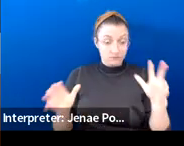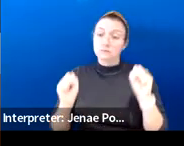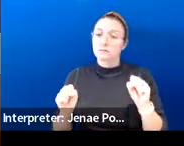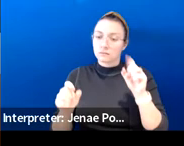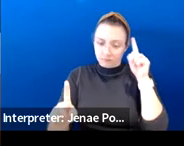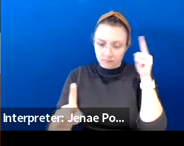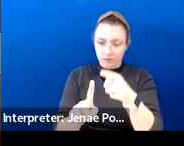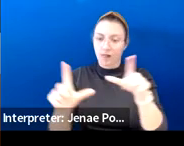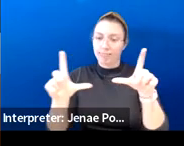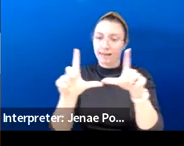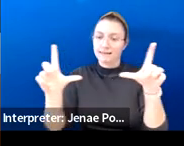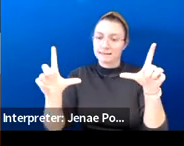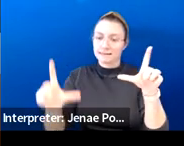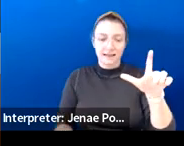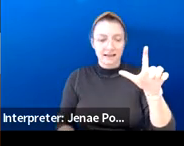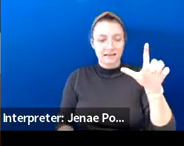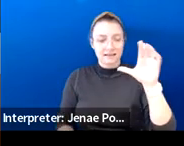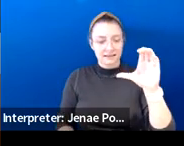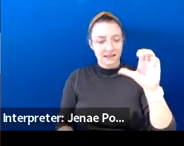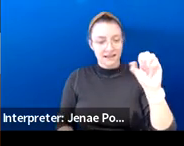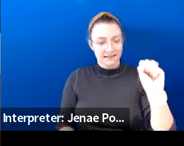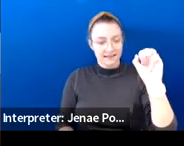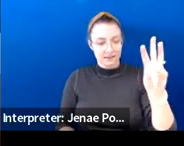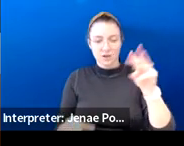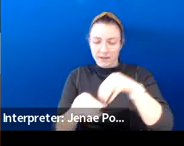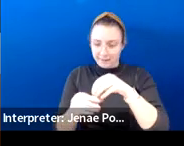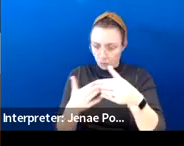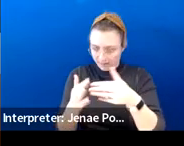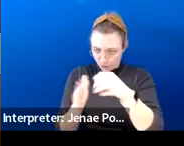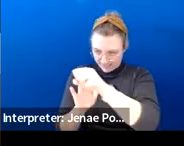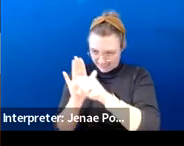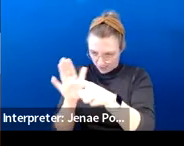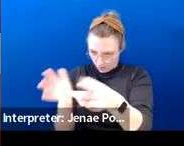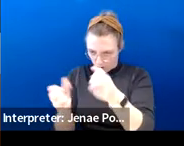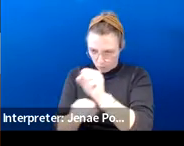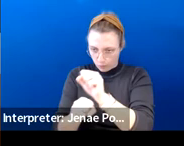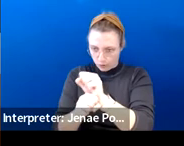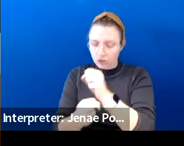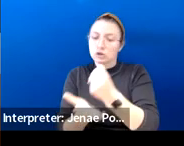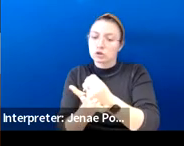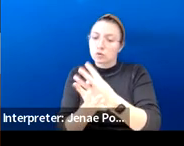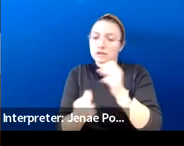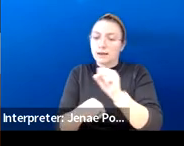to become an LTA step you in the state where they want to work. So that's where social workers are able to work in a clinical setting